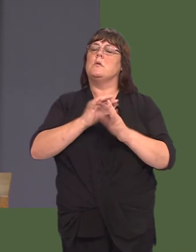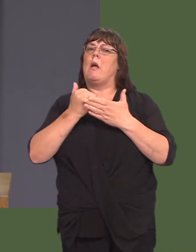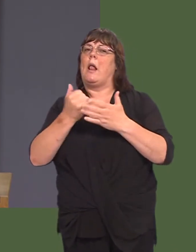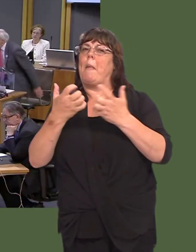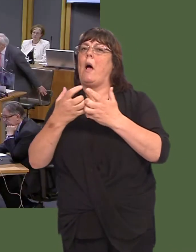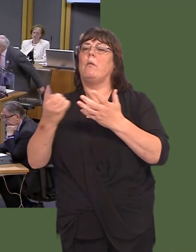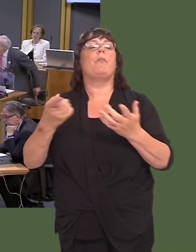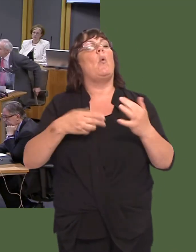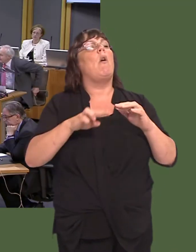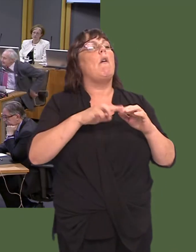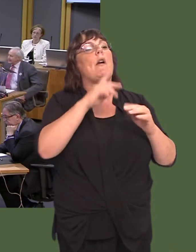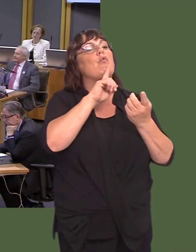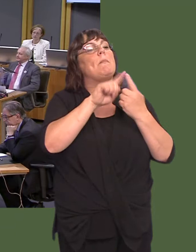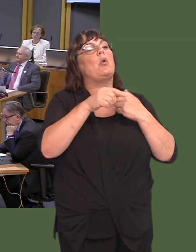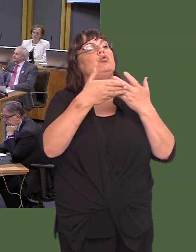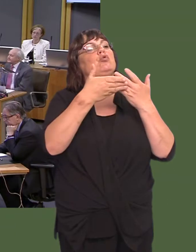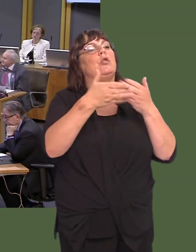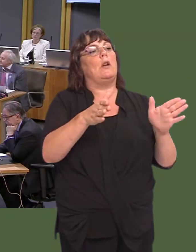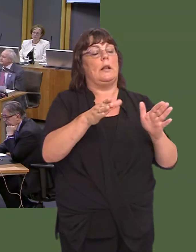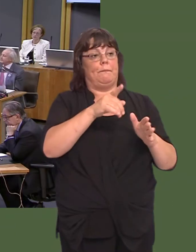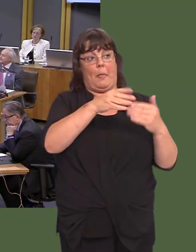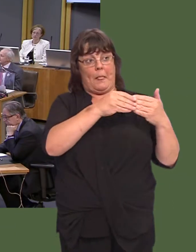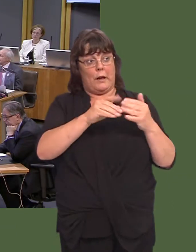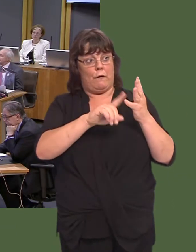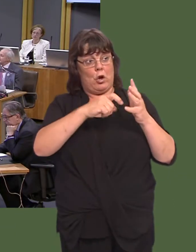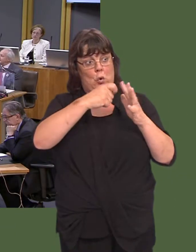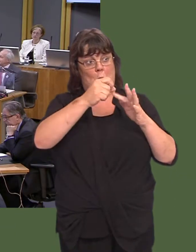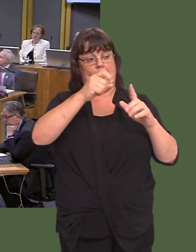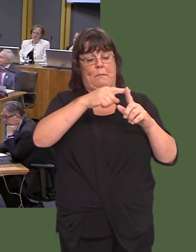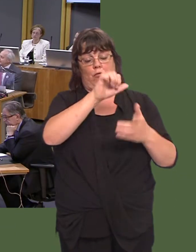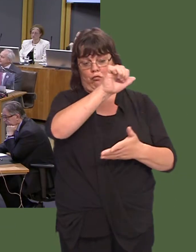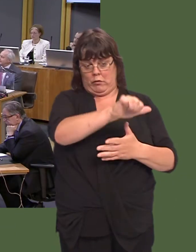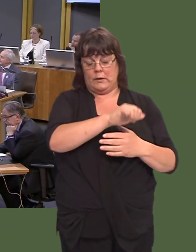Carwyn Jones: Well, if I can speak generally, the leader of UKIP is correct in that, in